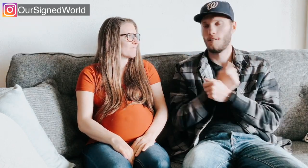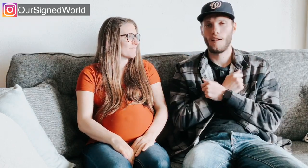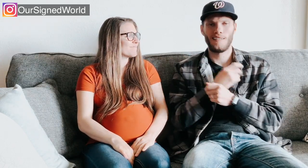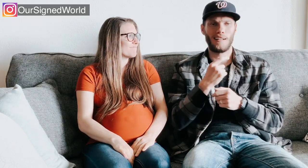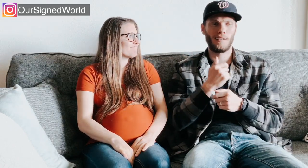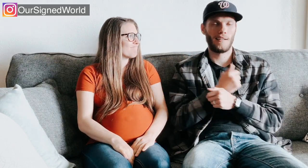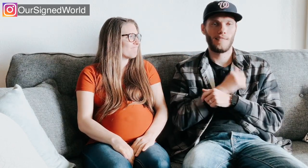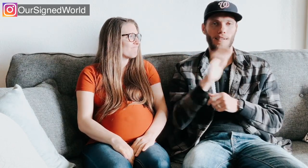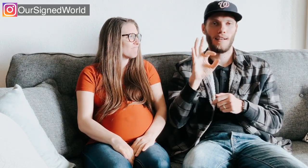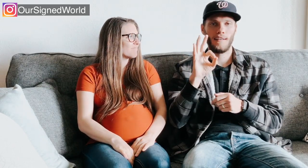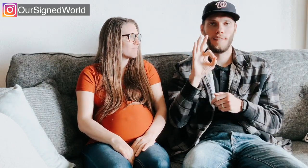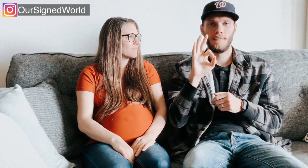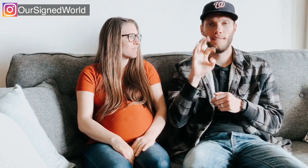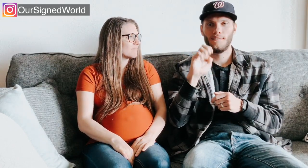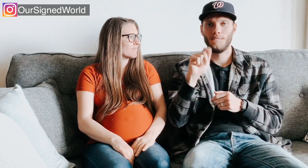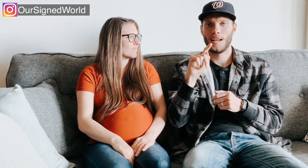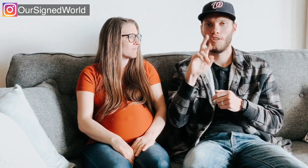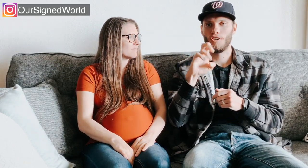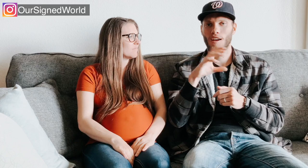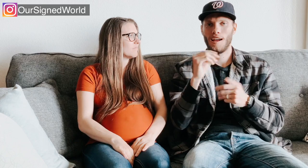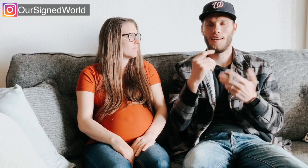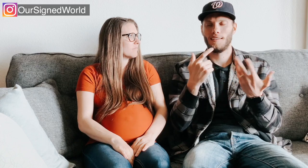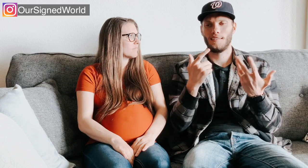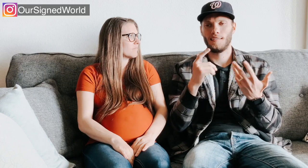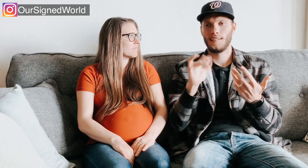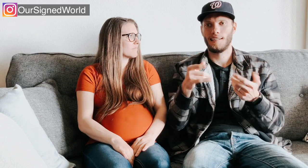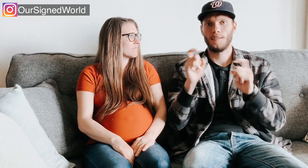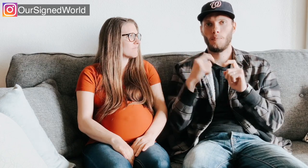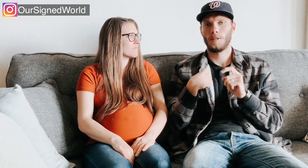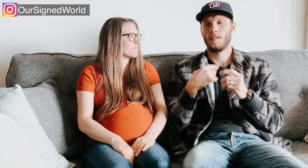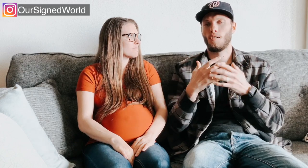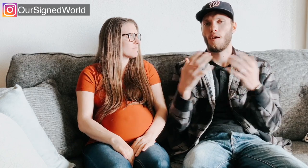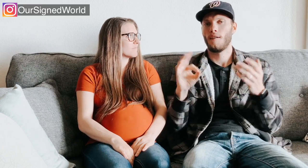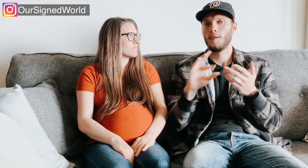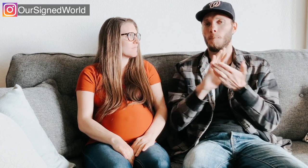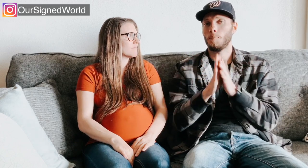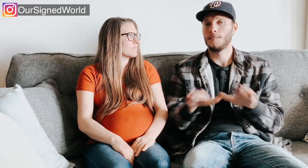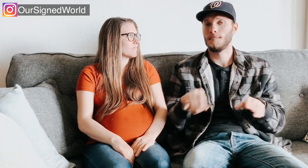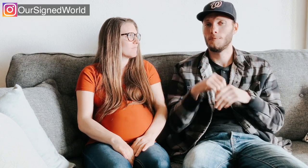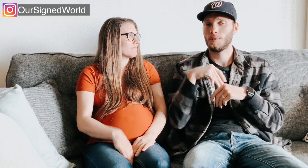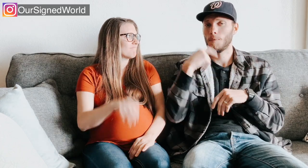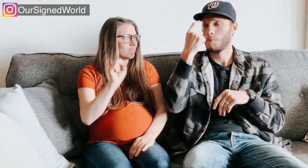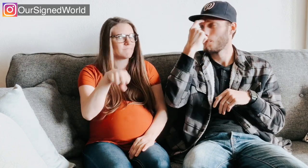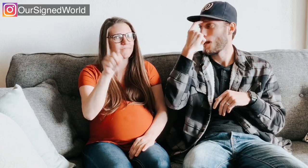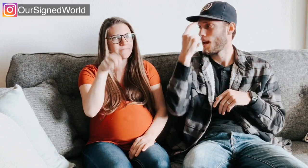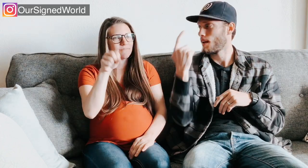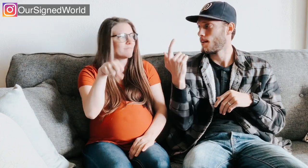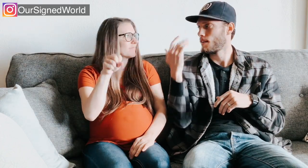I love it and all its features. It gives me so much peace of mind.